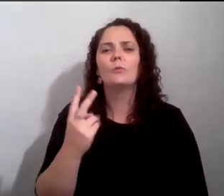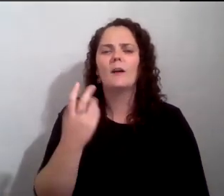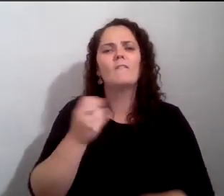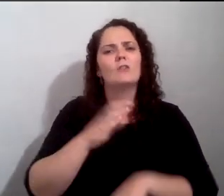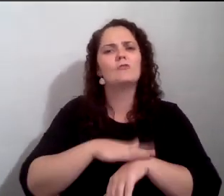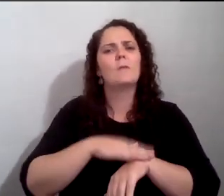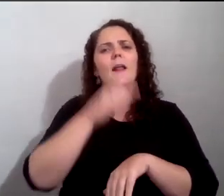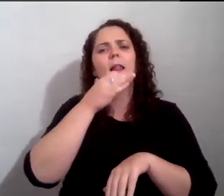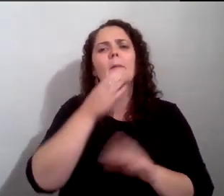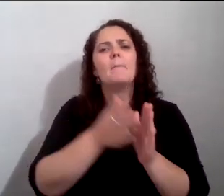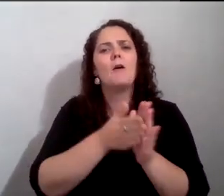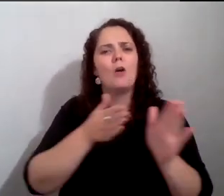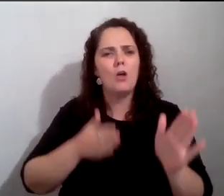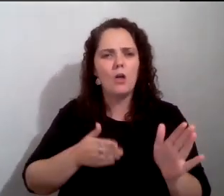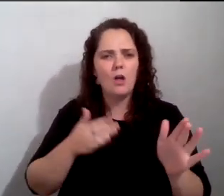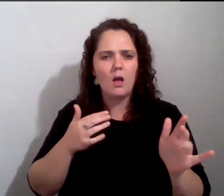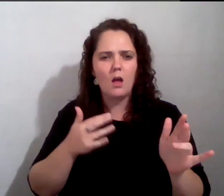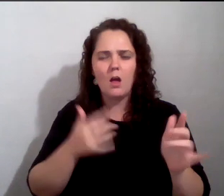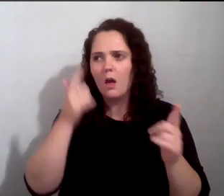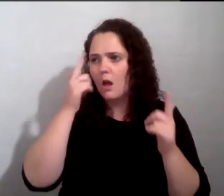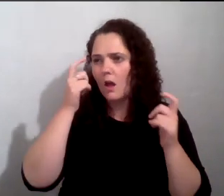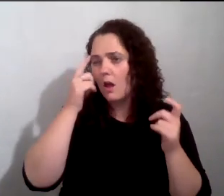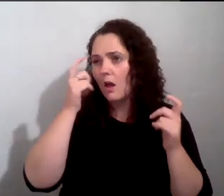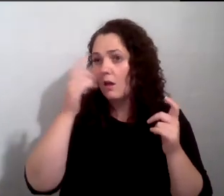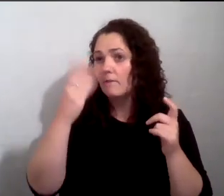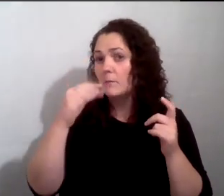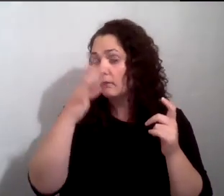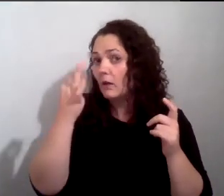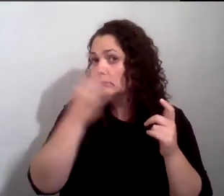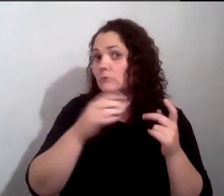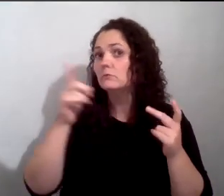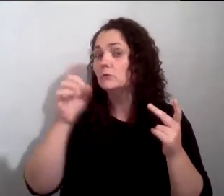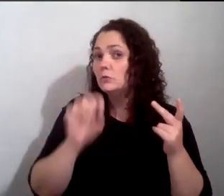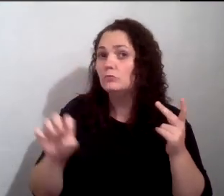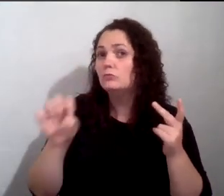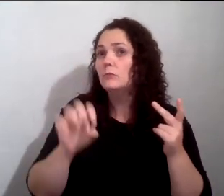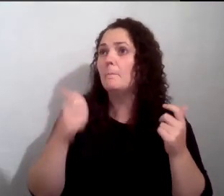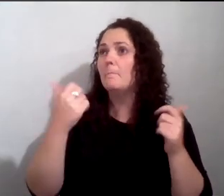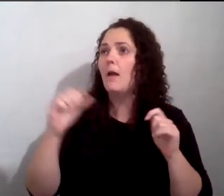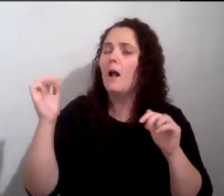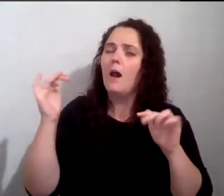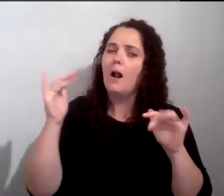lag that happens within you know those ideas making their way from France and Europe into Australia, but